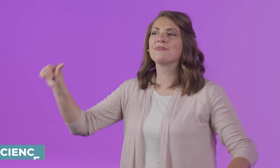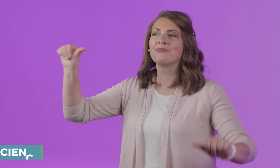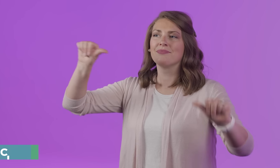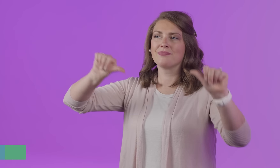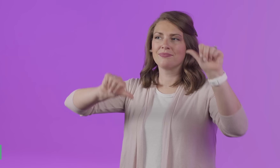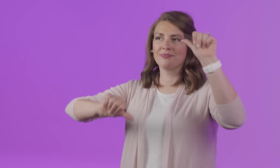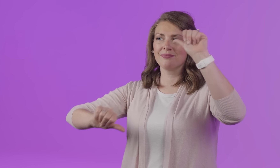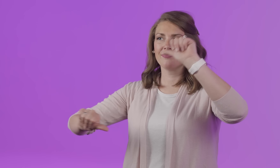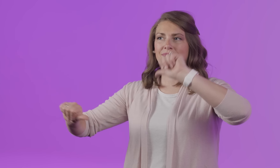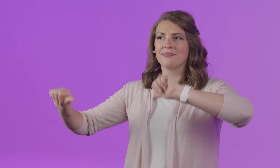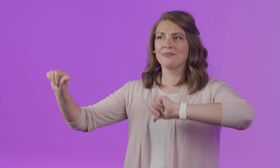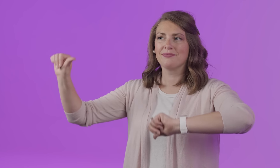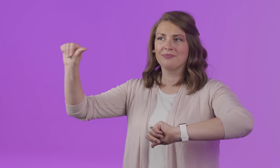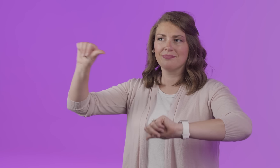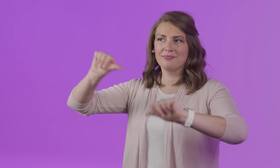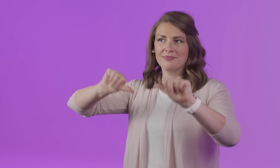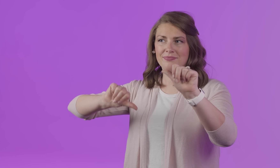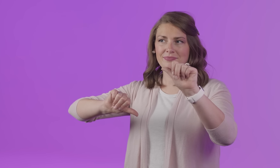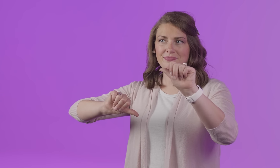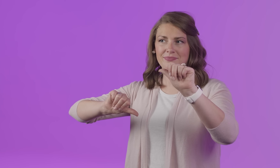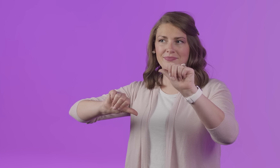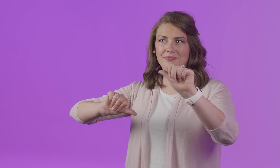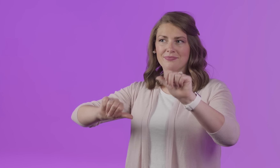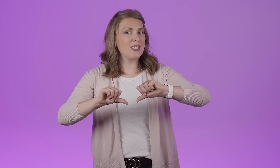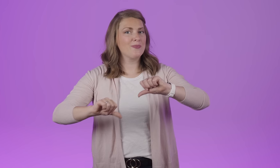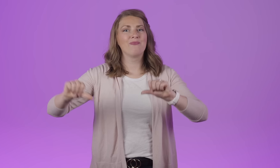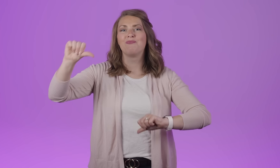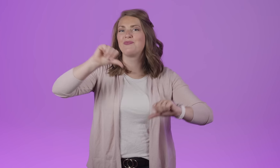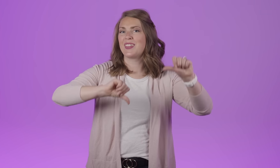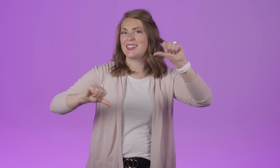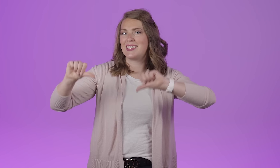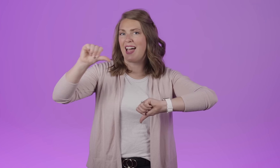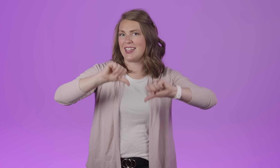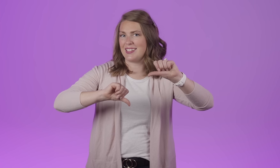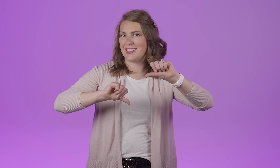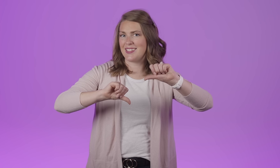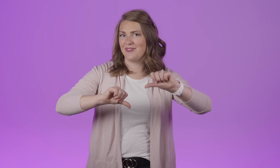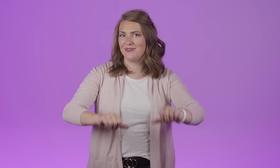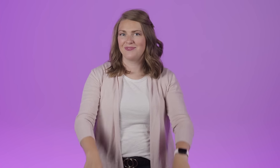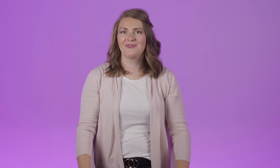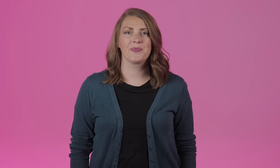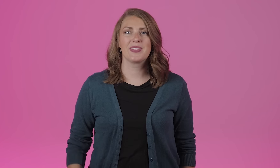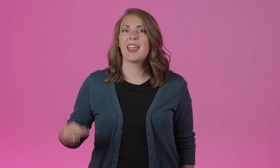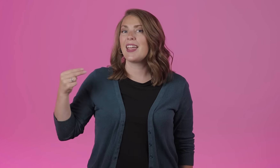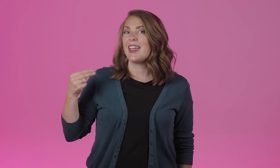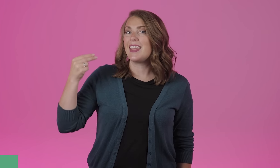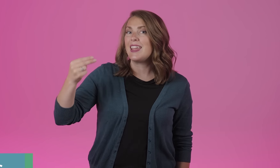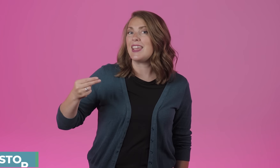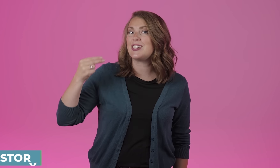It's like you're in science class and pouring into beakers. Science.